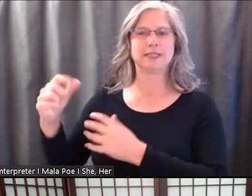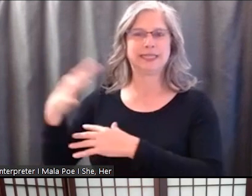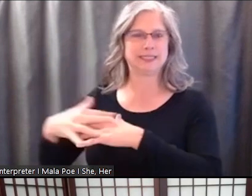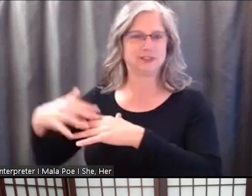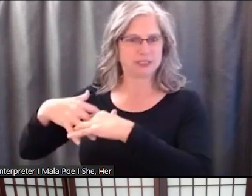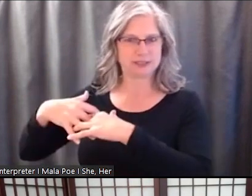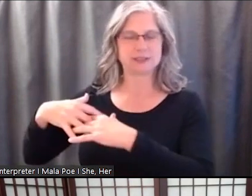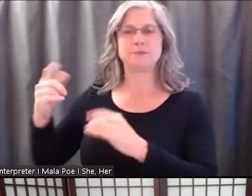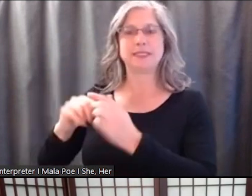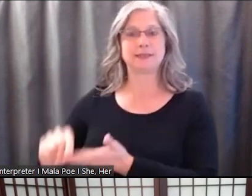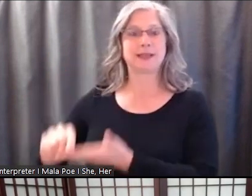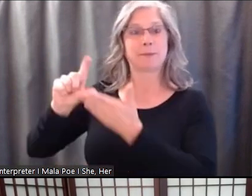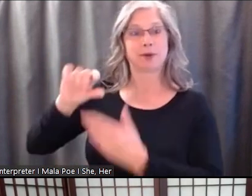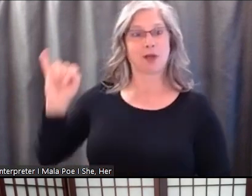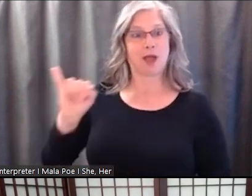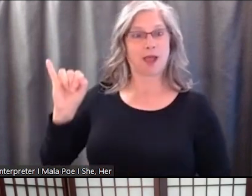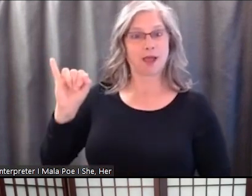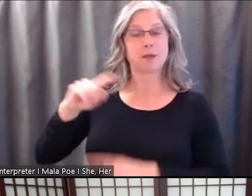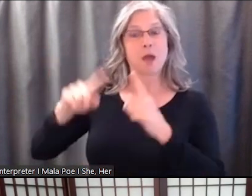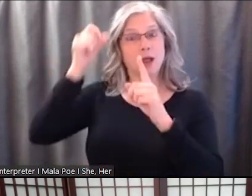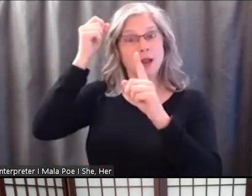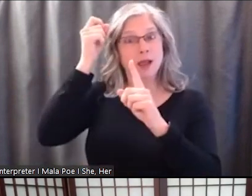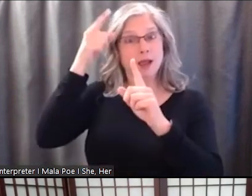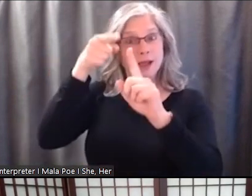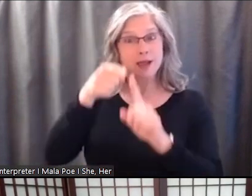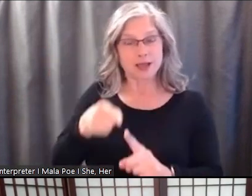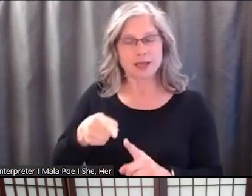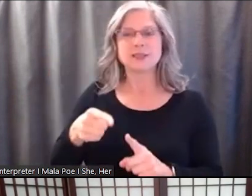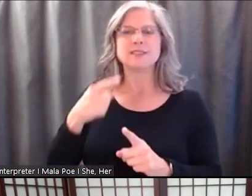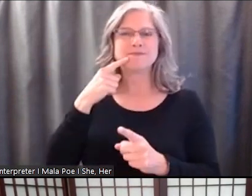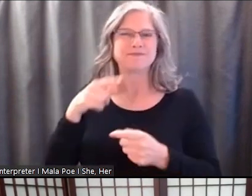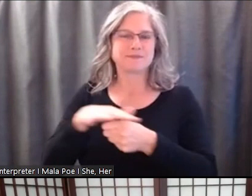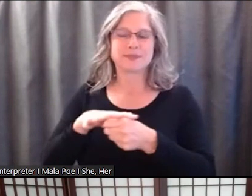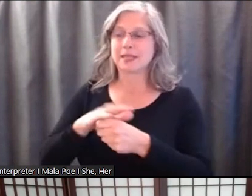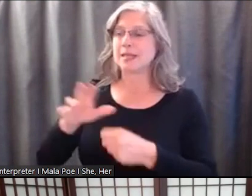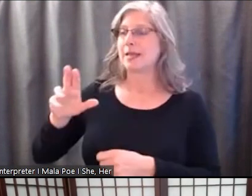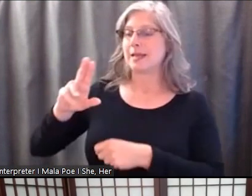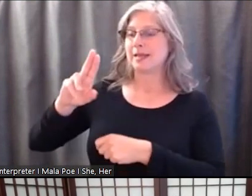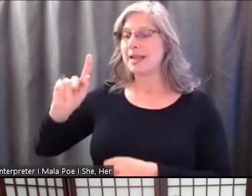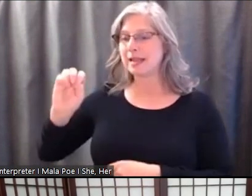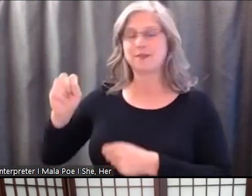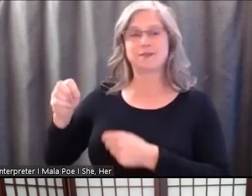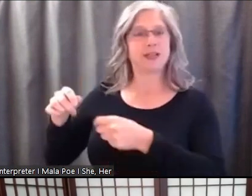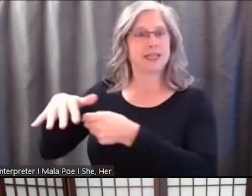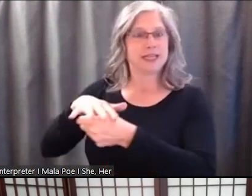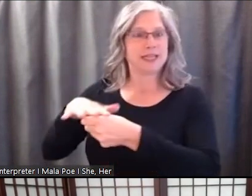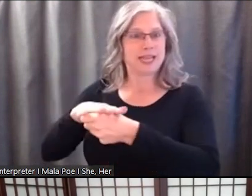Of course, the particular parameters that this entails will vary locally because native nations are quite diverse and have a lot of diversity within them.